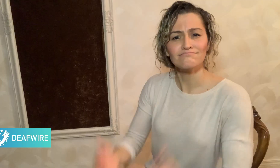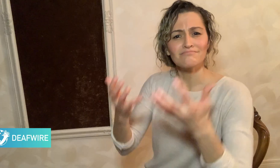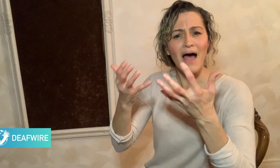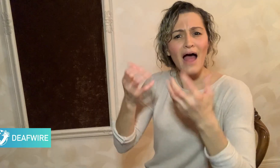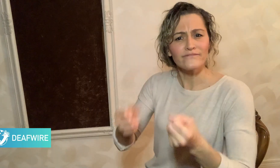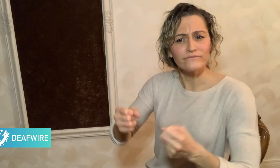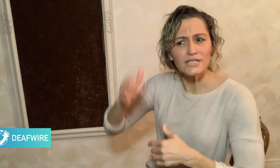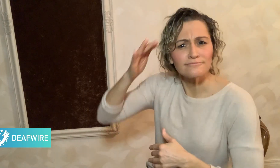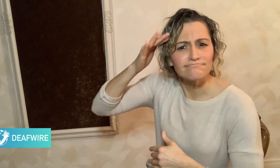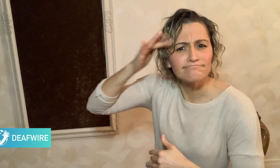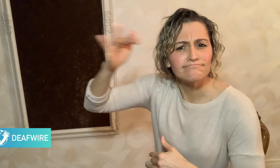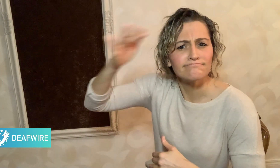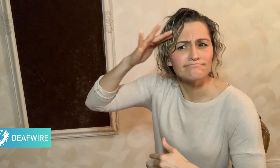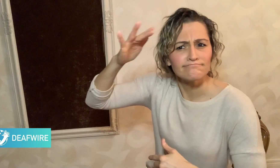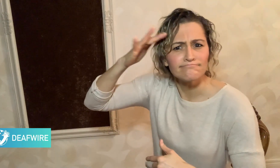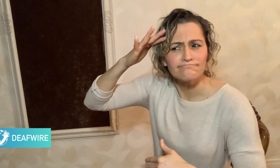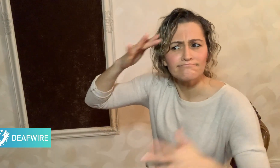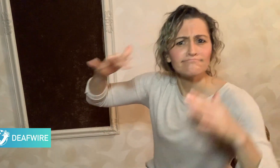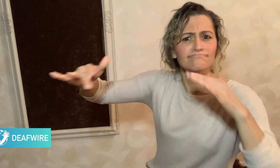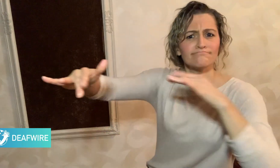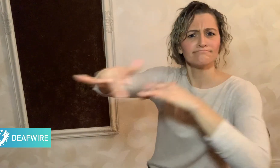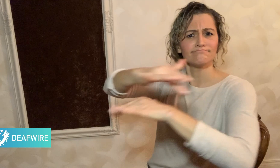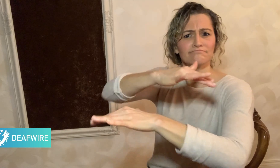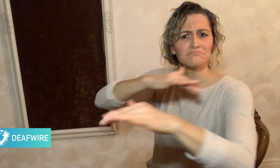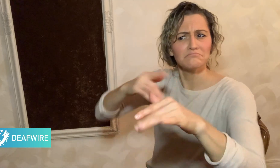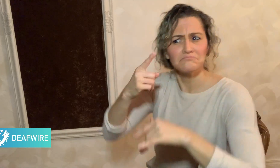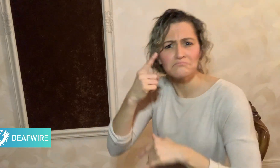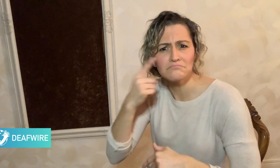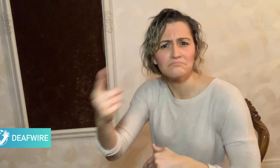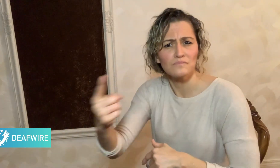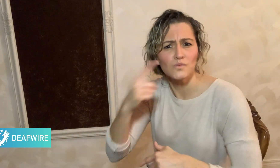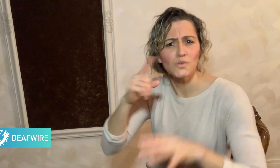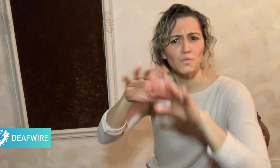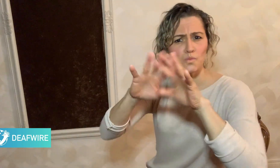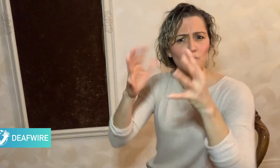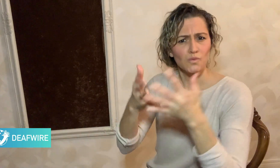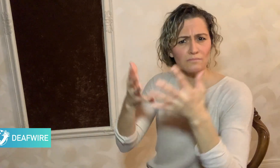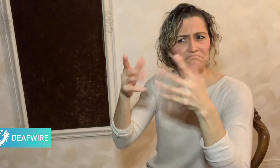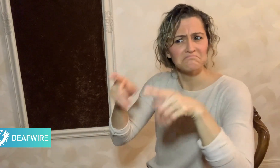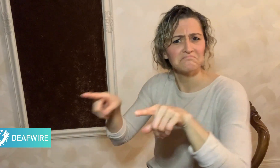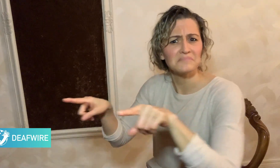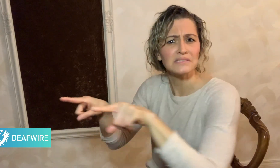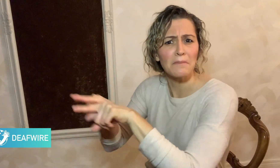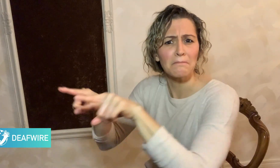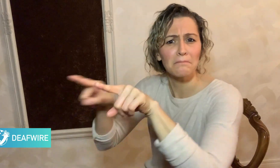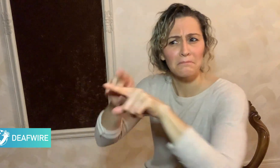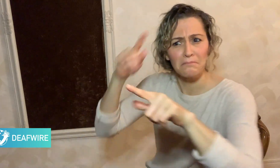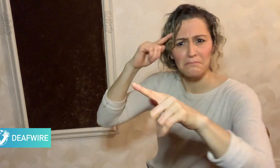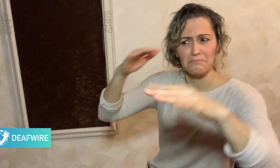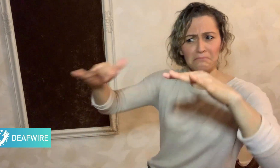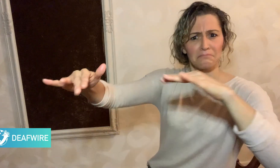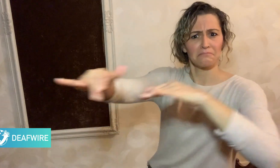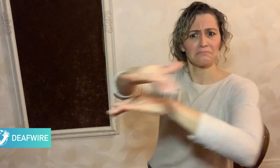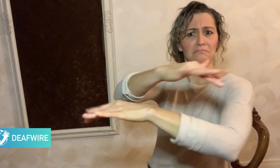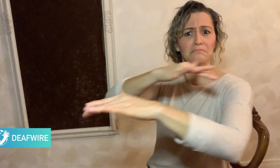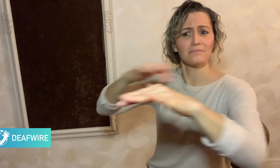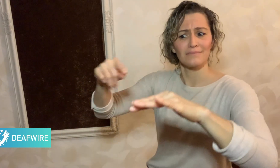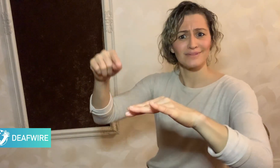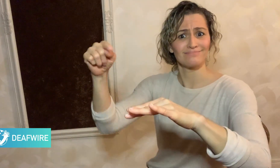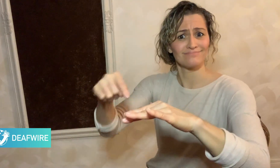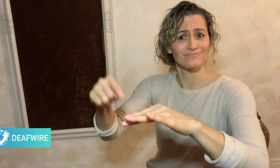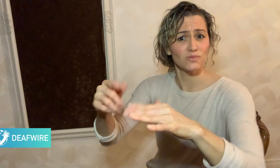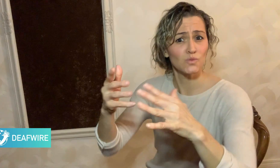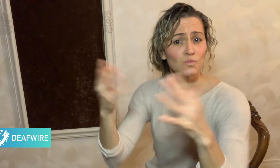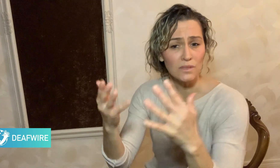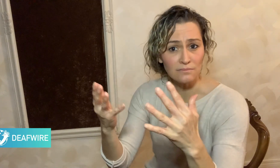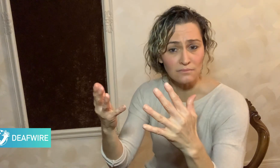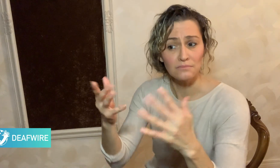There is a common misunderstanding that cochlear implants take away